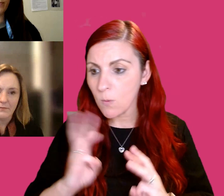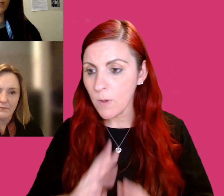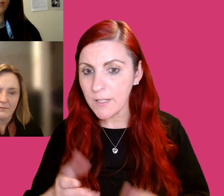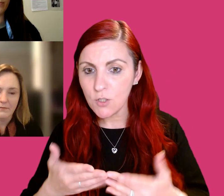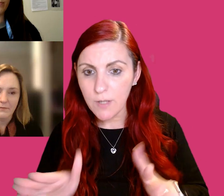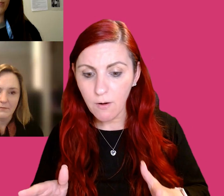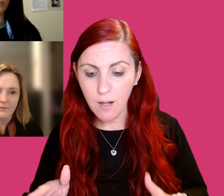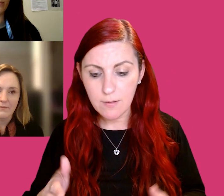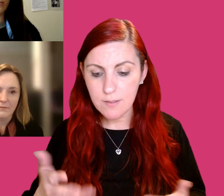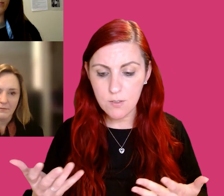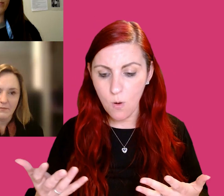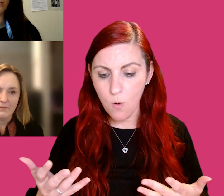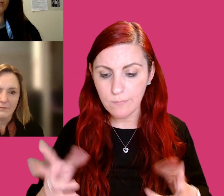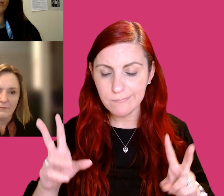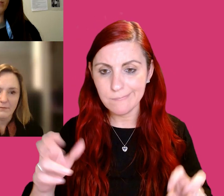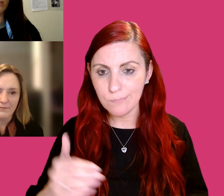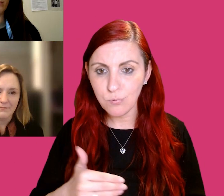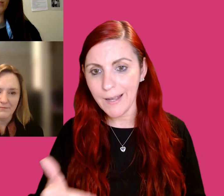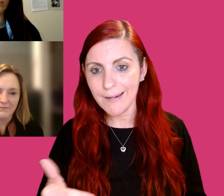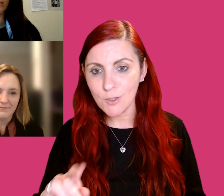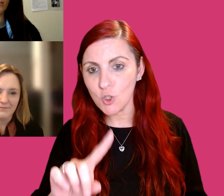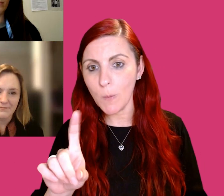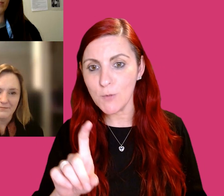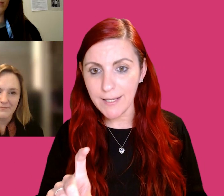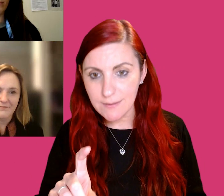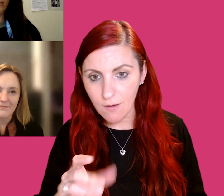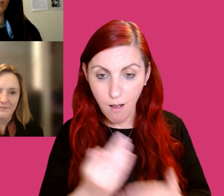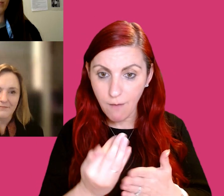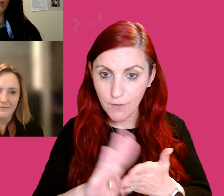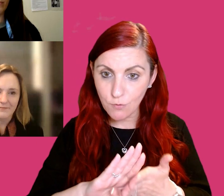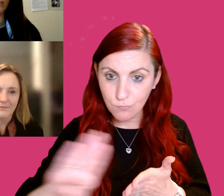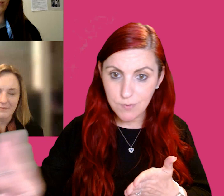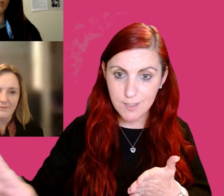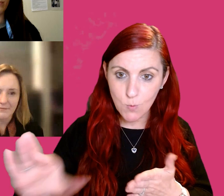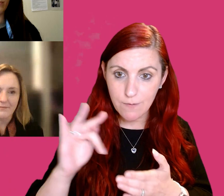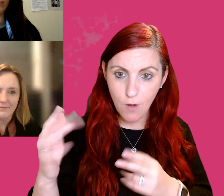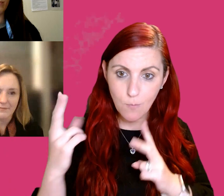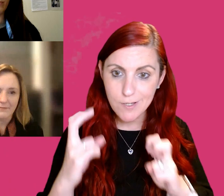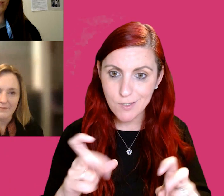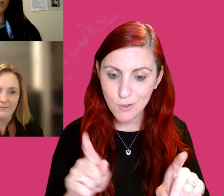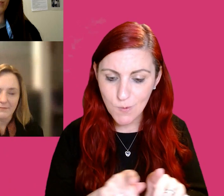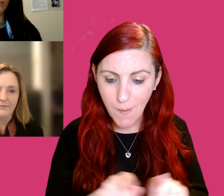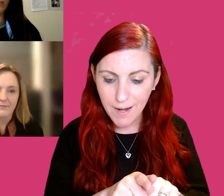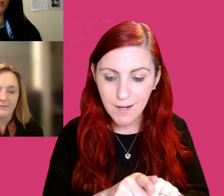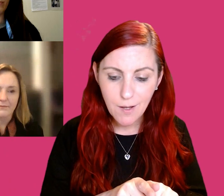pregnant subjects are very frequently excluded from research which you know um is is it kind of